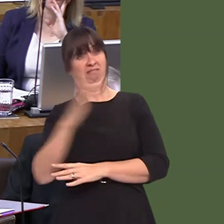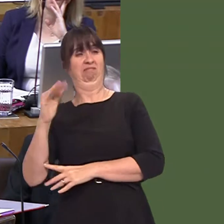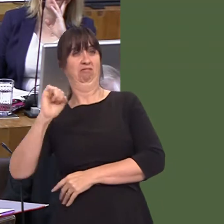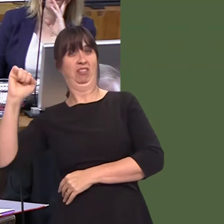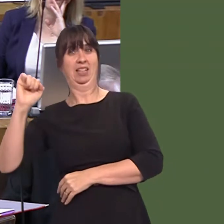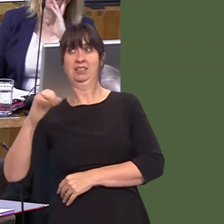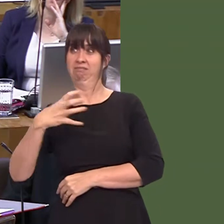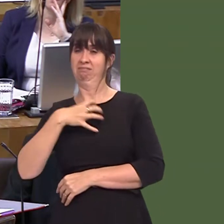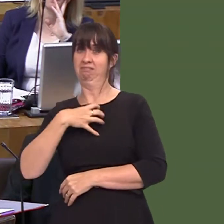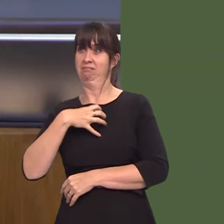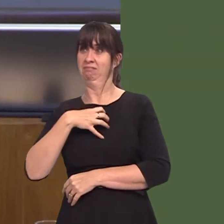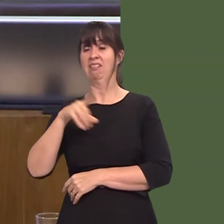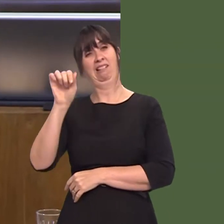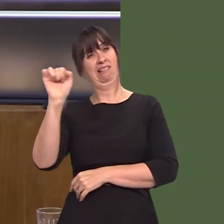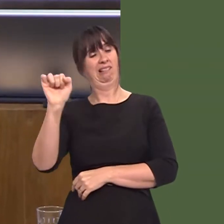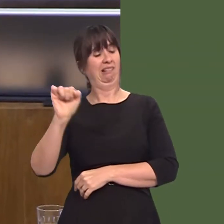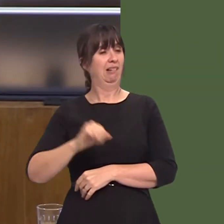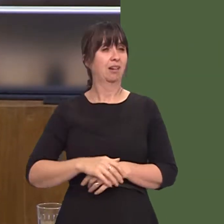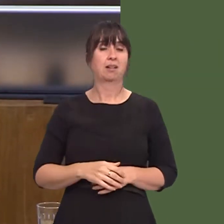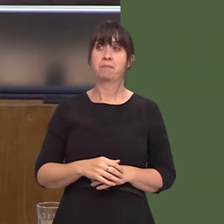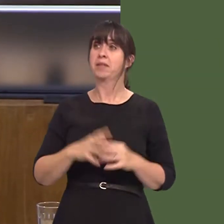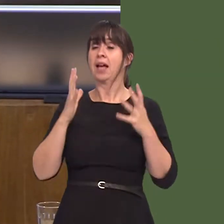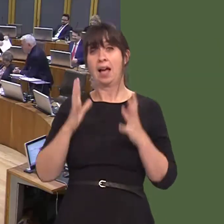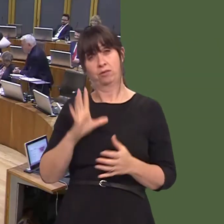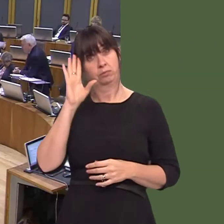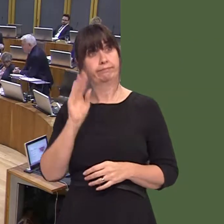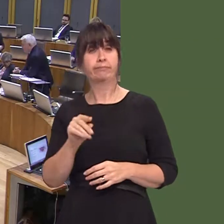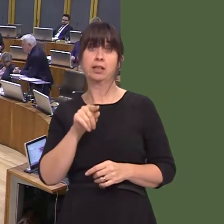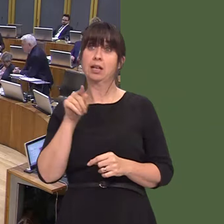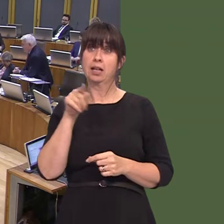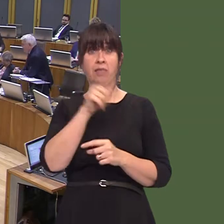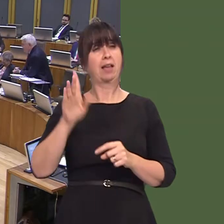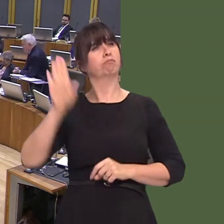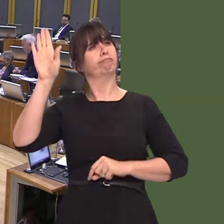But I have to say to him: they have voted according to the way they see the facts.